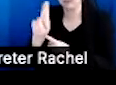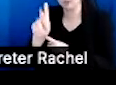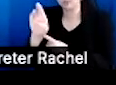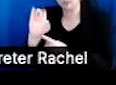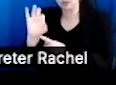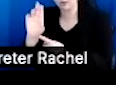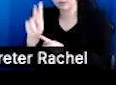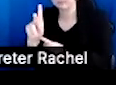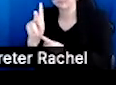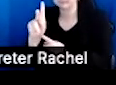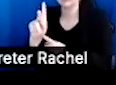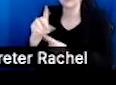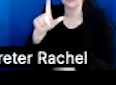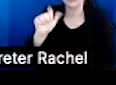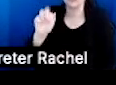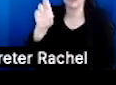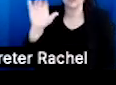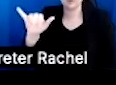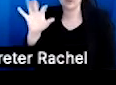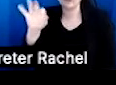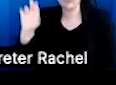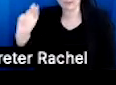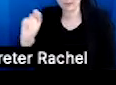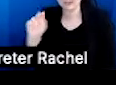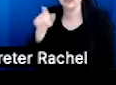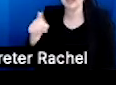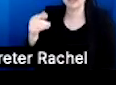which together are responsible for 70% of immigrant detention in the U.S.